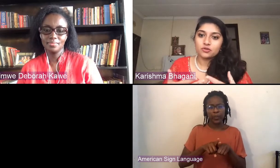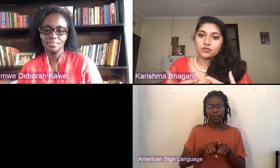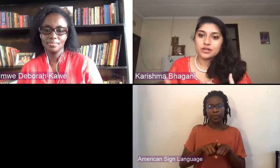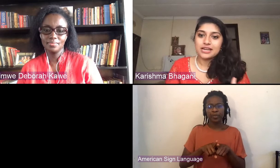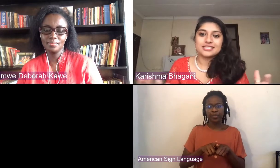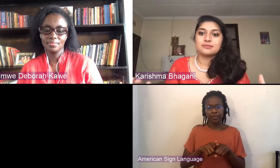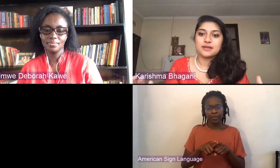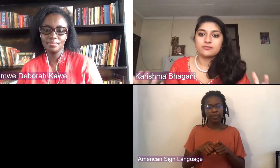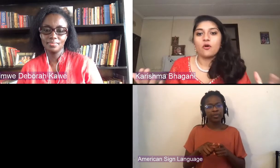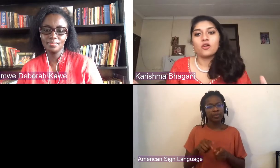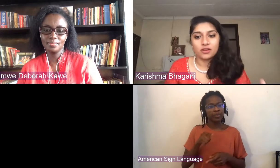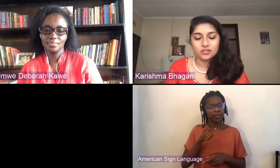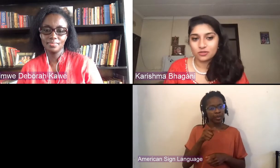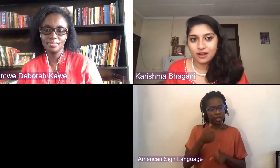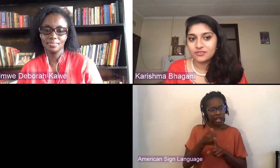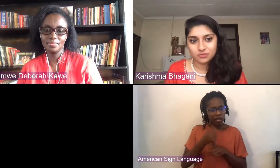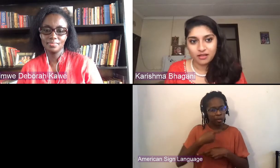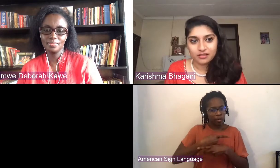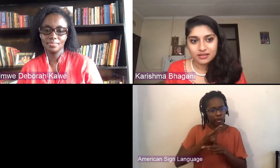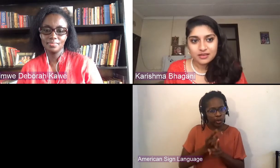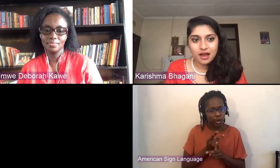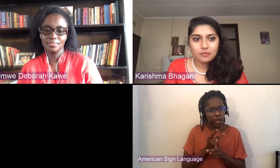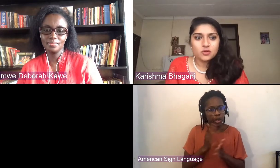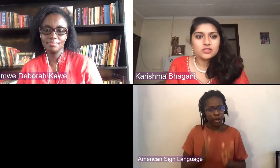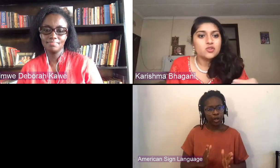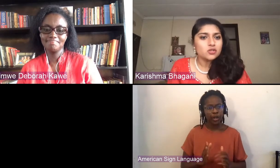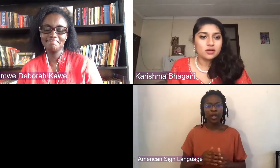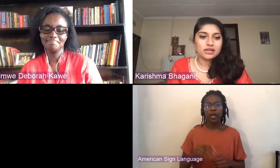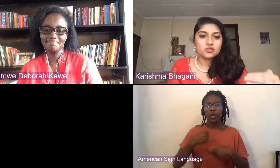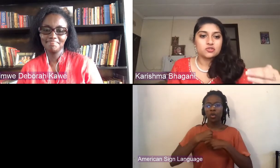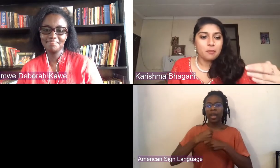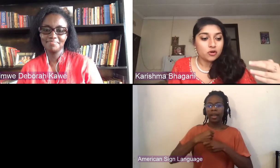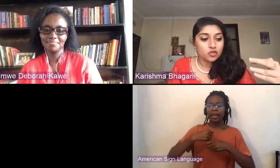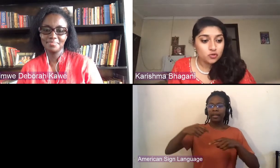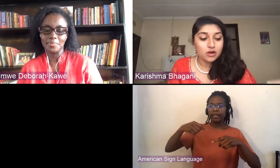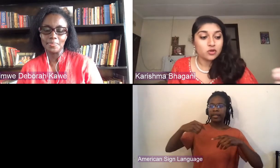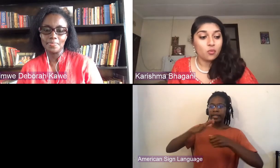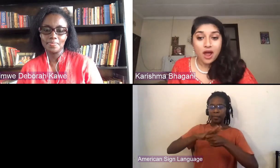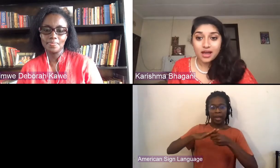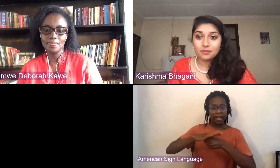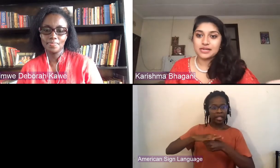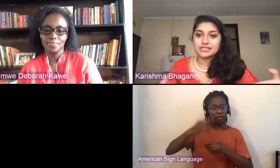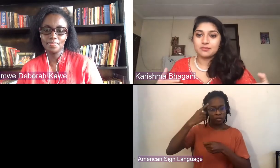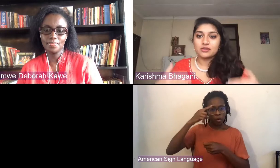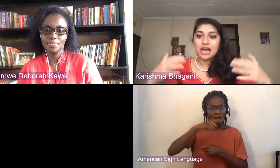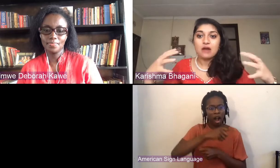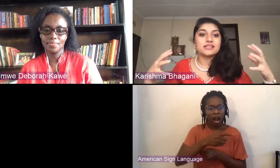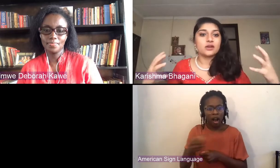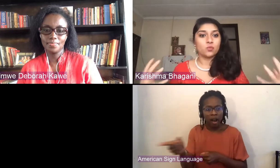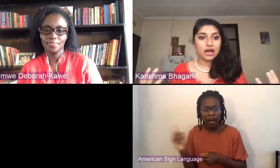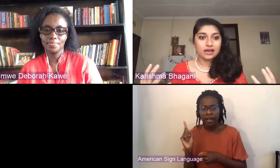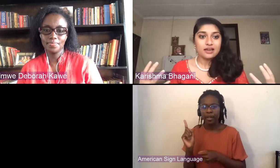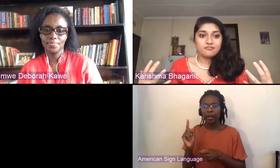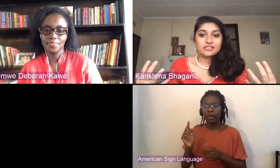you create the space for all of us to thrive as well. So it's not only about you and your work but it's about how does that work fit